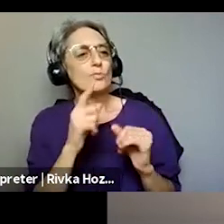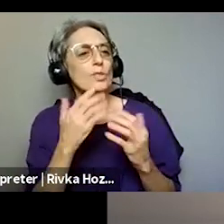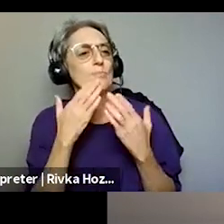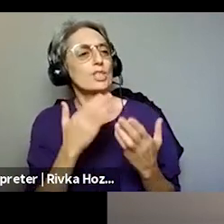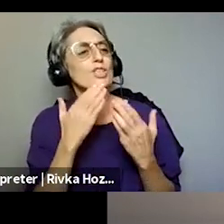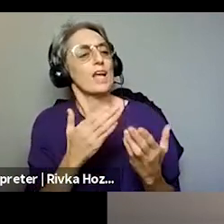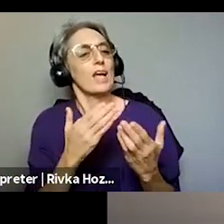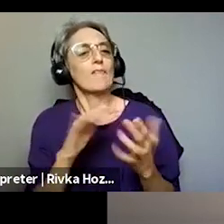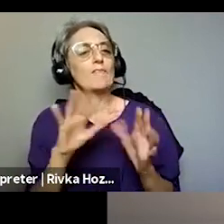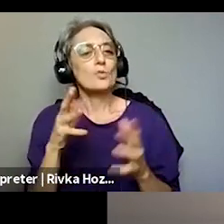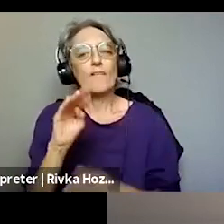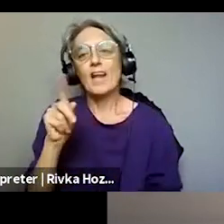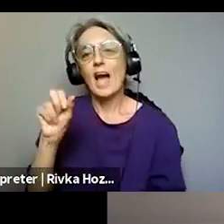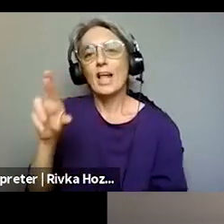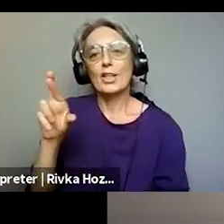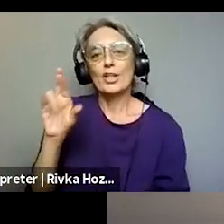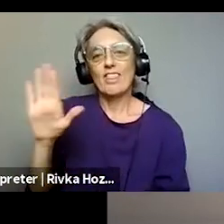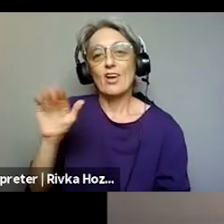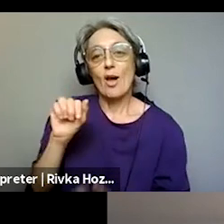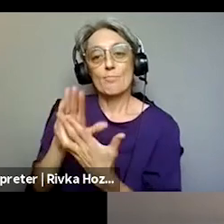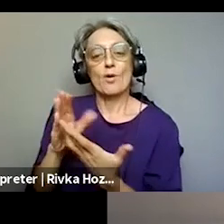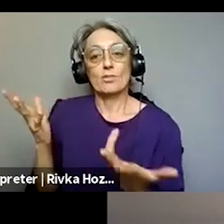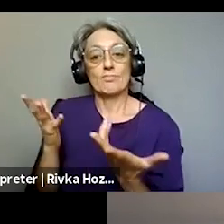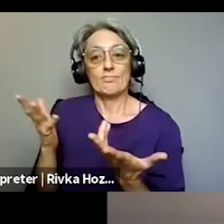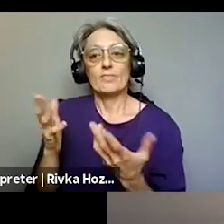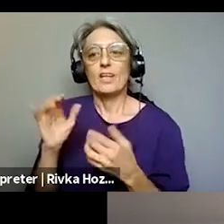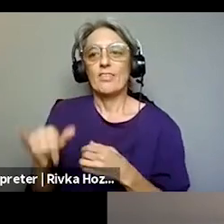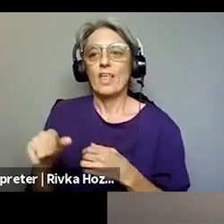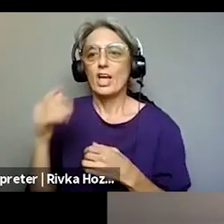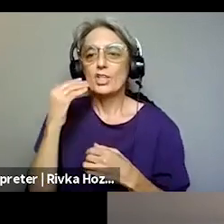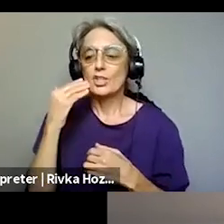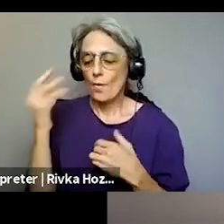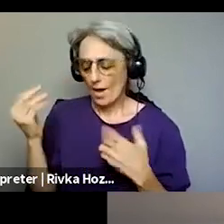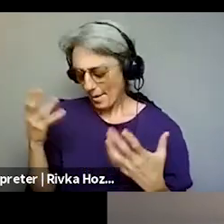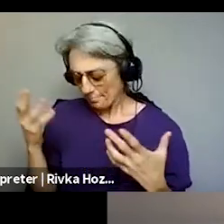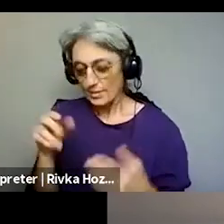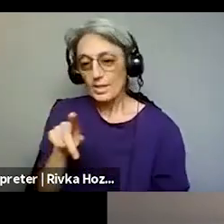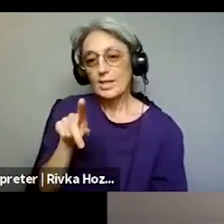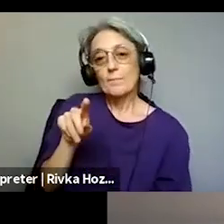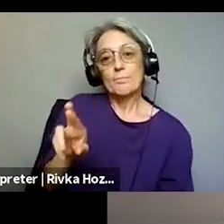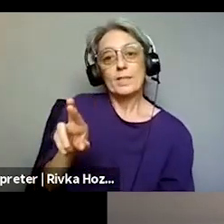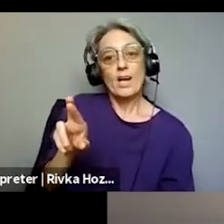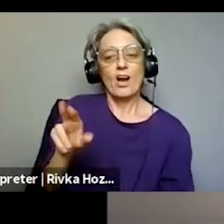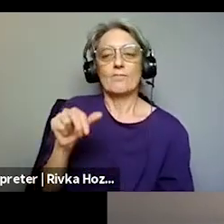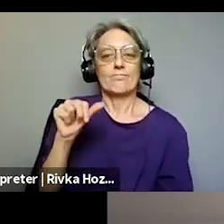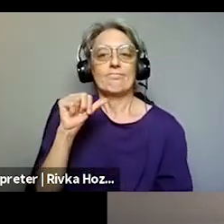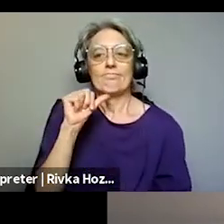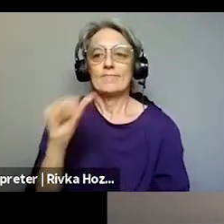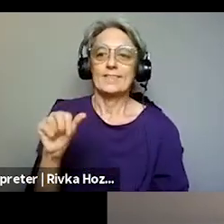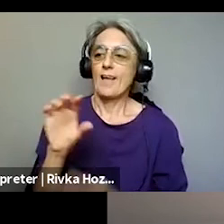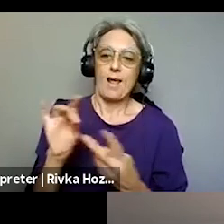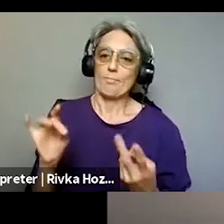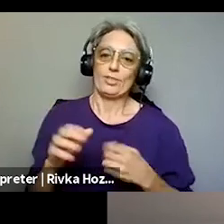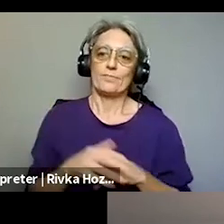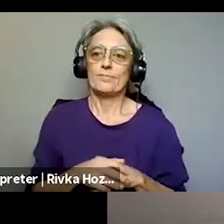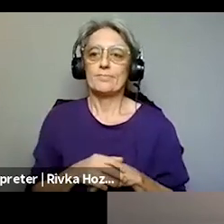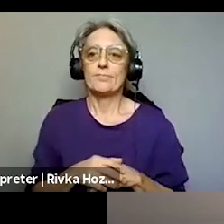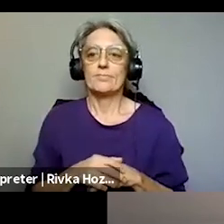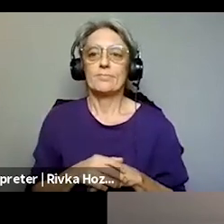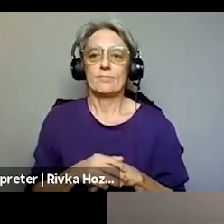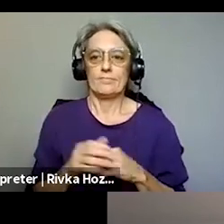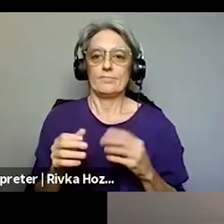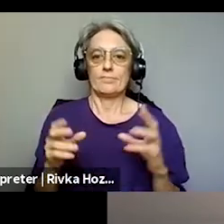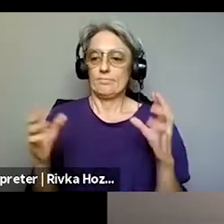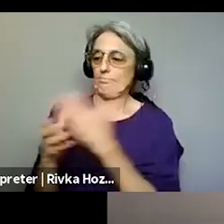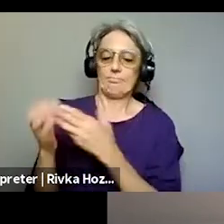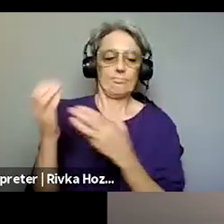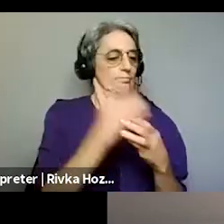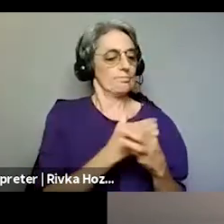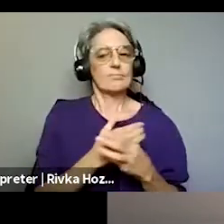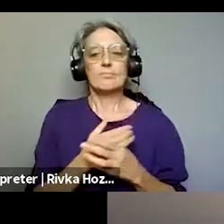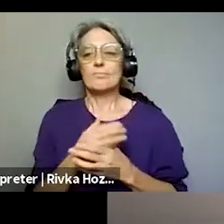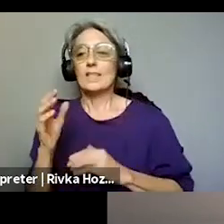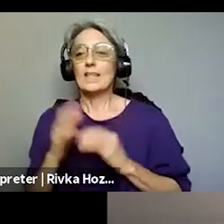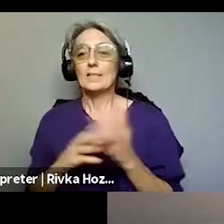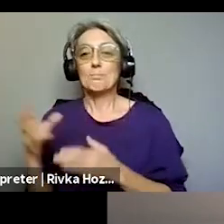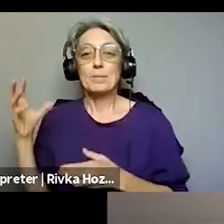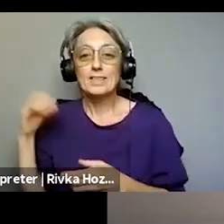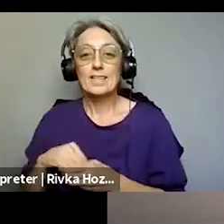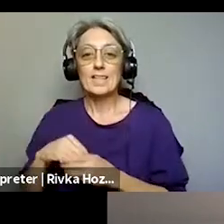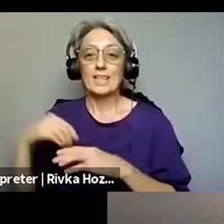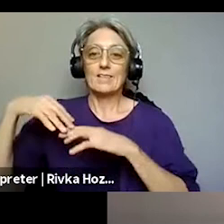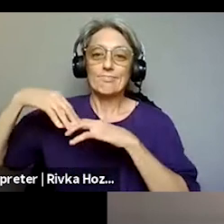NIDILRR mechanism is that you know PR is not an option and I think that makes a huge difference